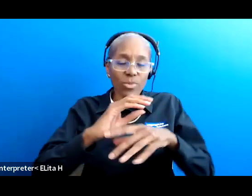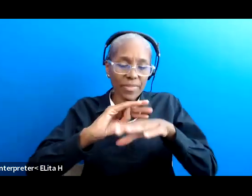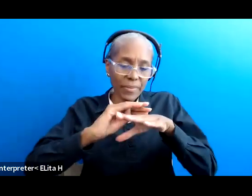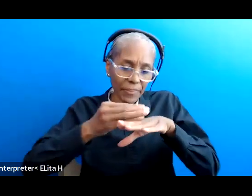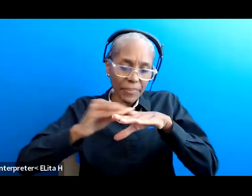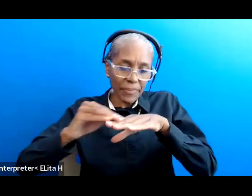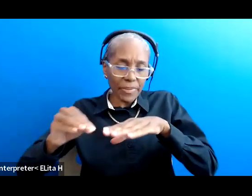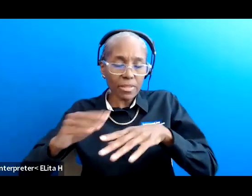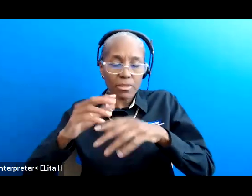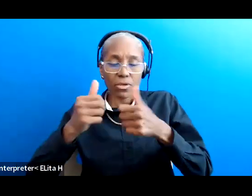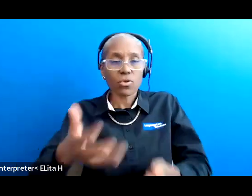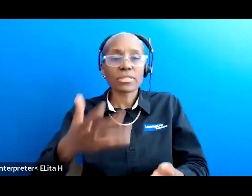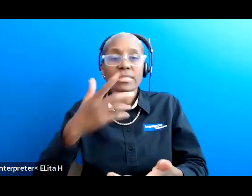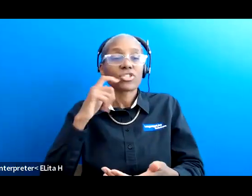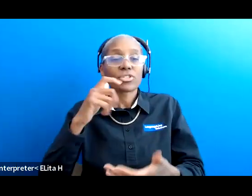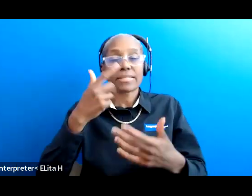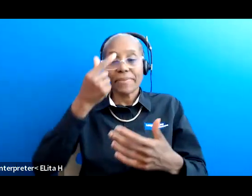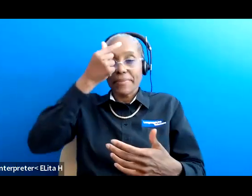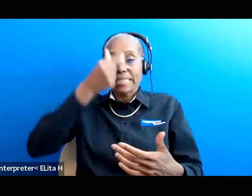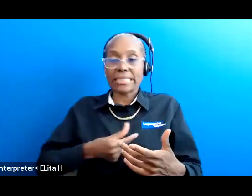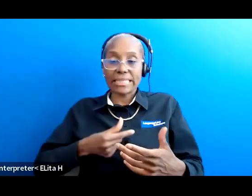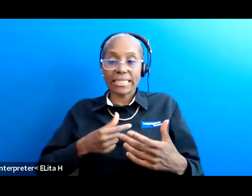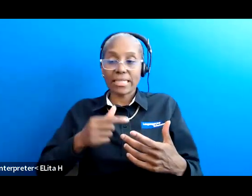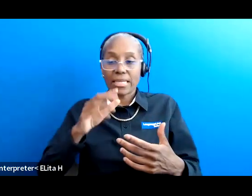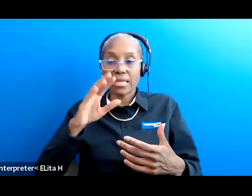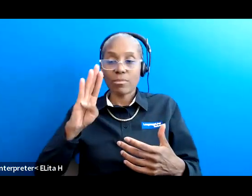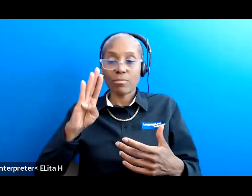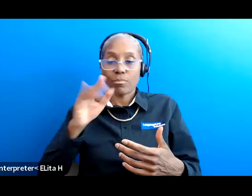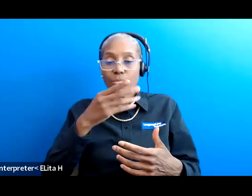So the fact that skinny jeans are going out, it makes me completely happy.